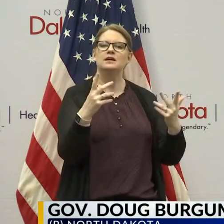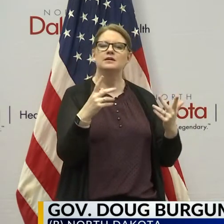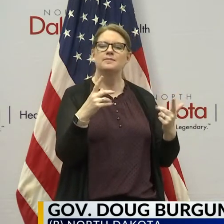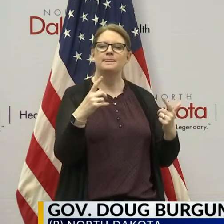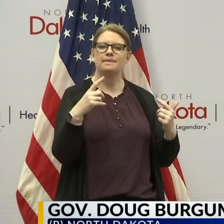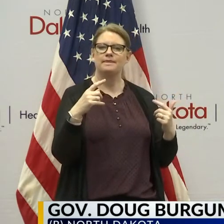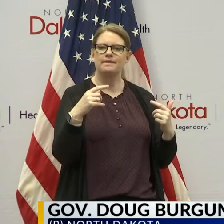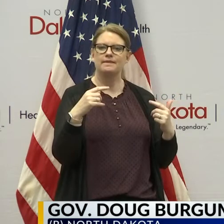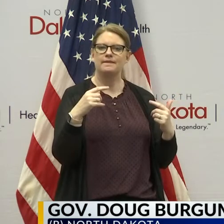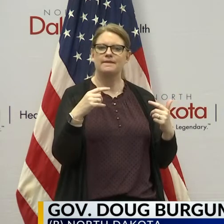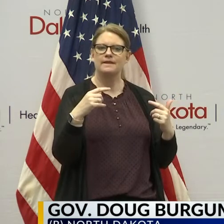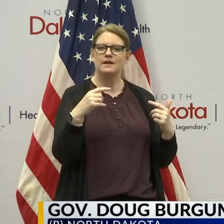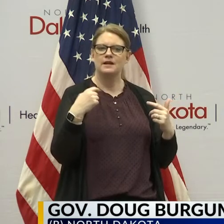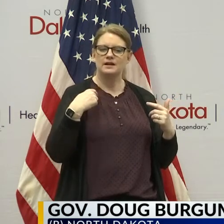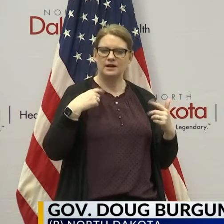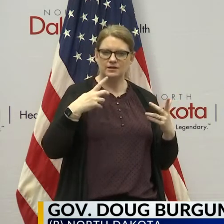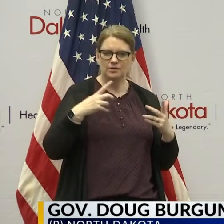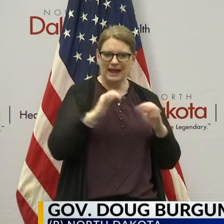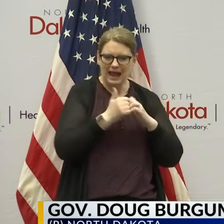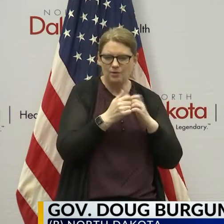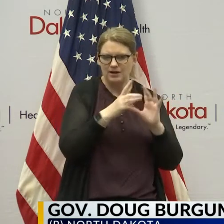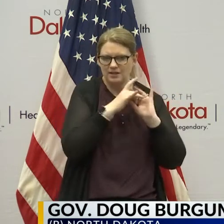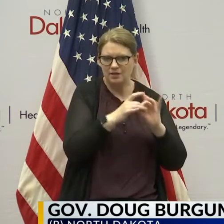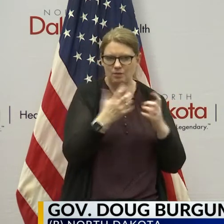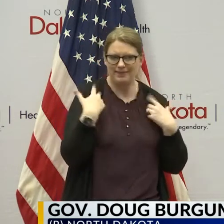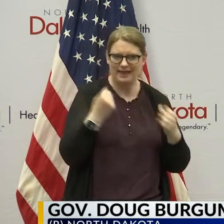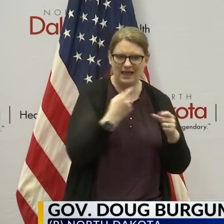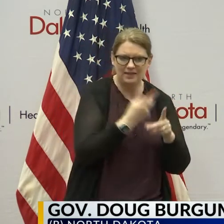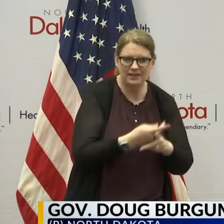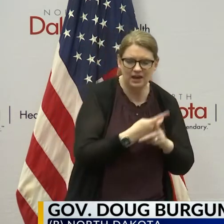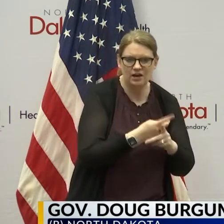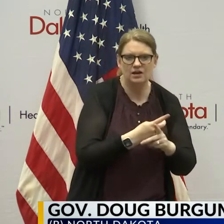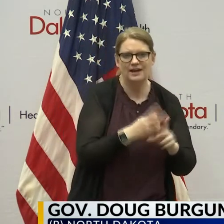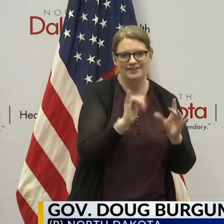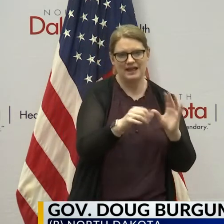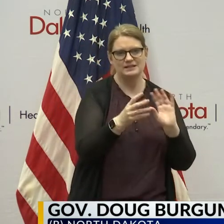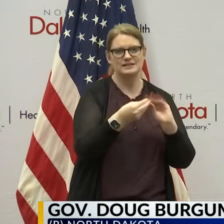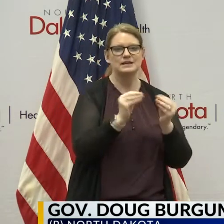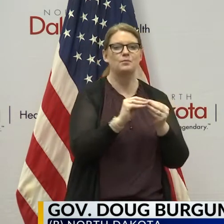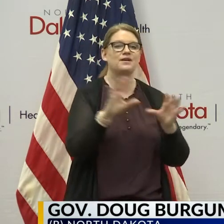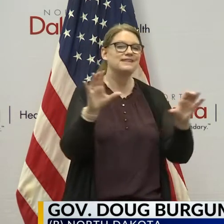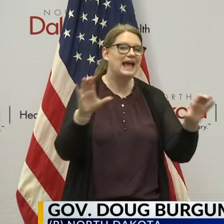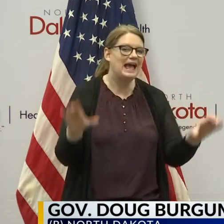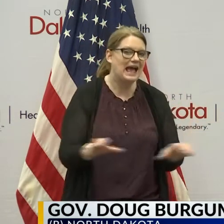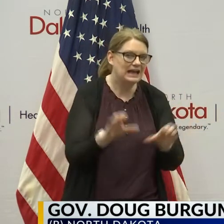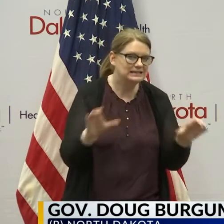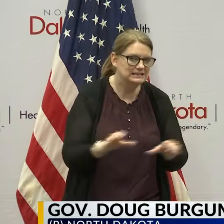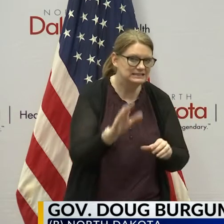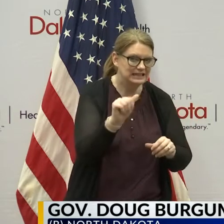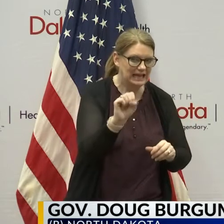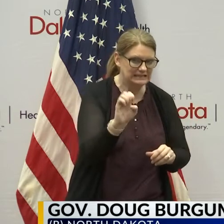HEADLINES AND FOCUS AROUND THE TOP LINE NUMBER BUT REALLY IN TERMS OF HOW WE ARE MANAGING AND THE PRESSURE WE HAVE ON